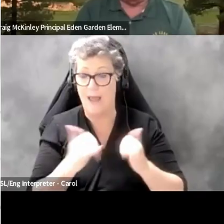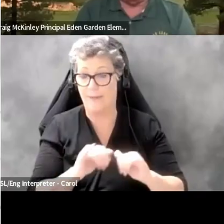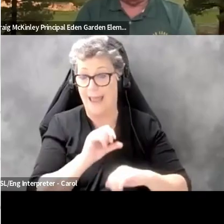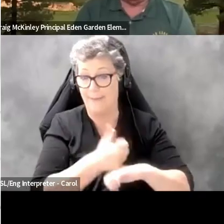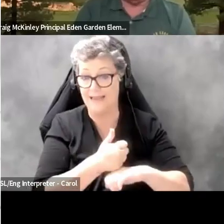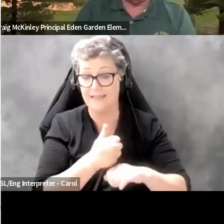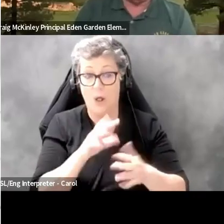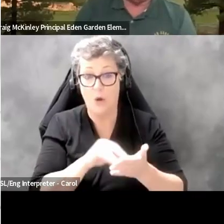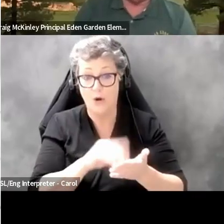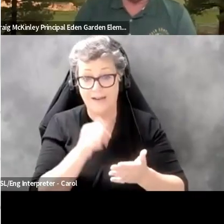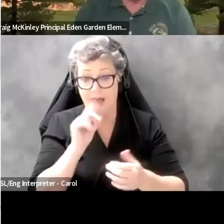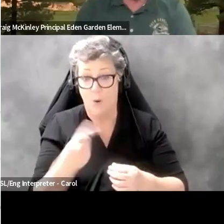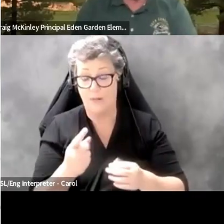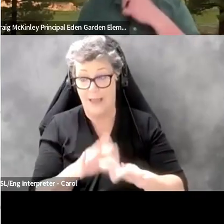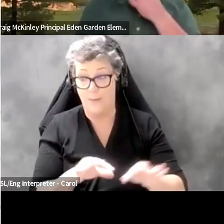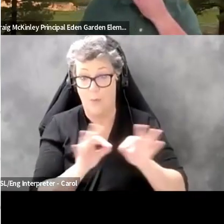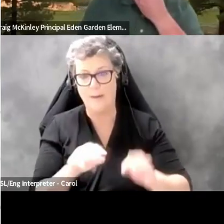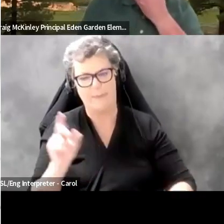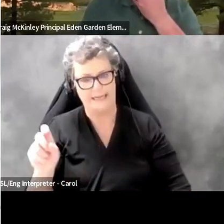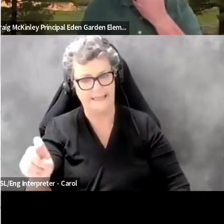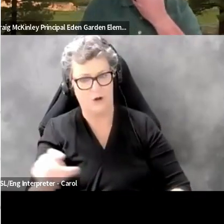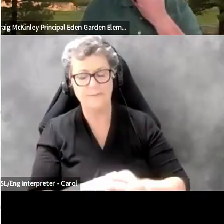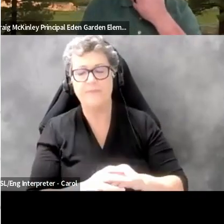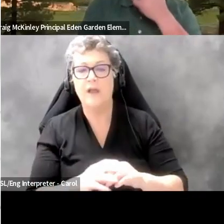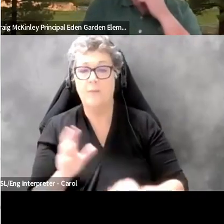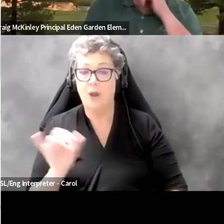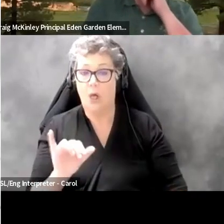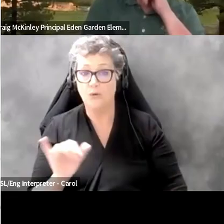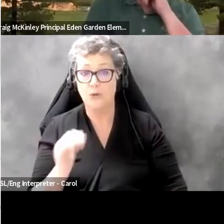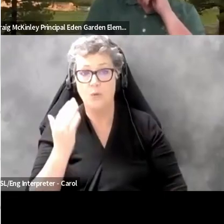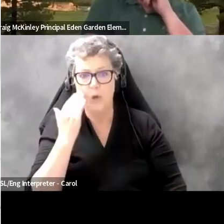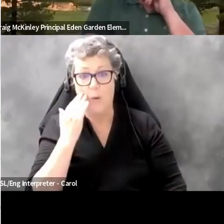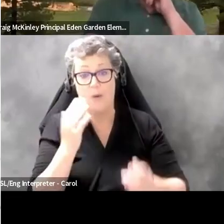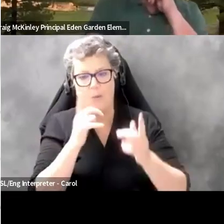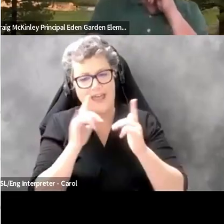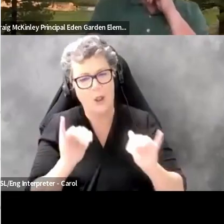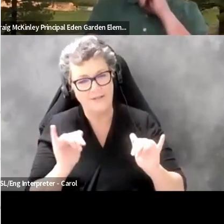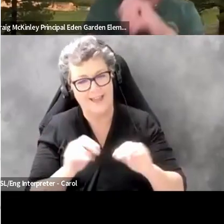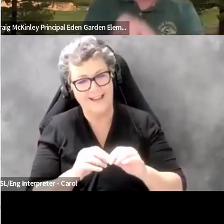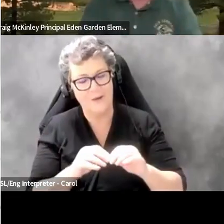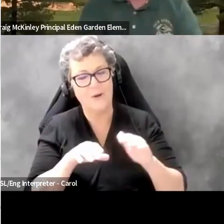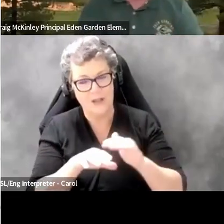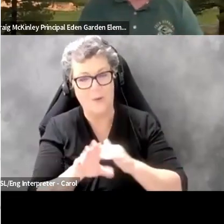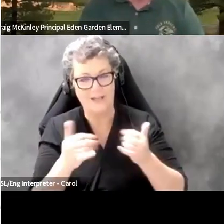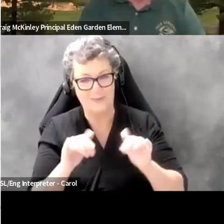important but a necessity. But also knowing what that looks like when we go into a classroom. When